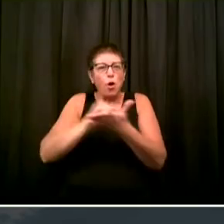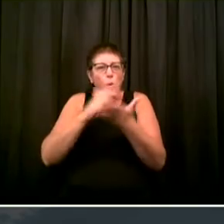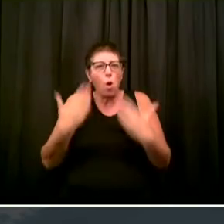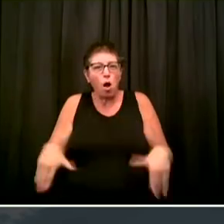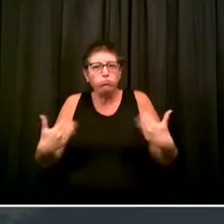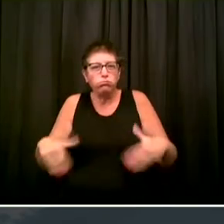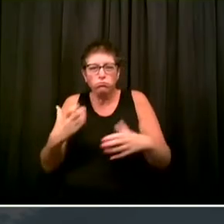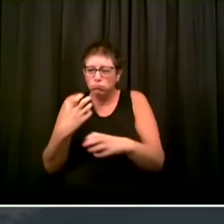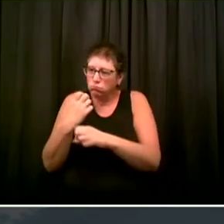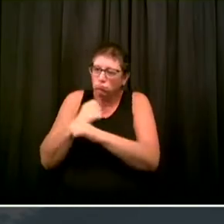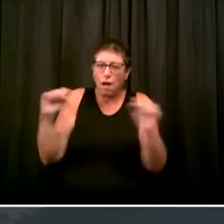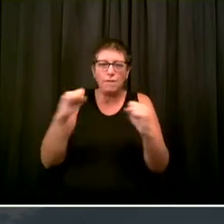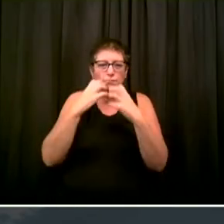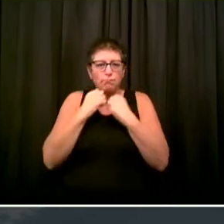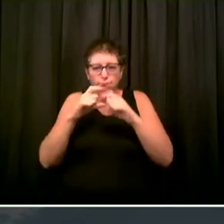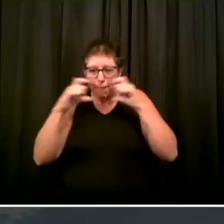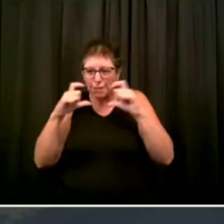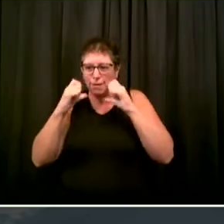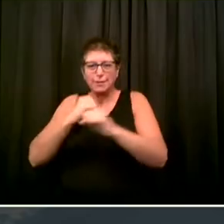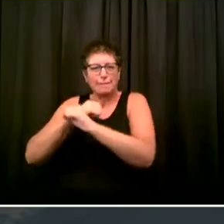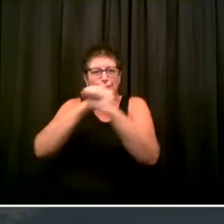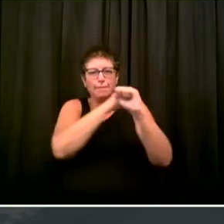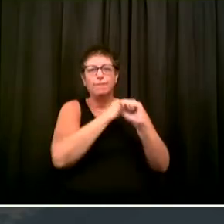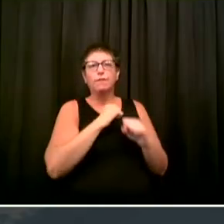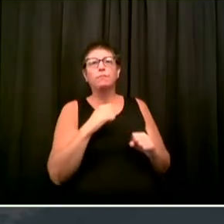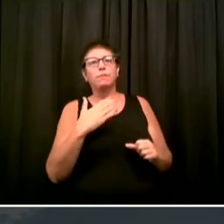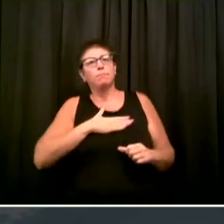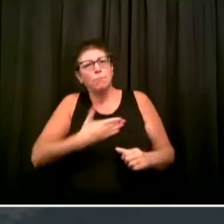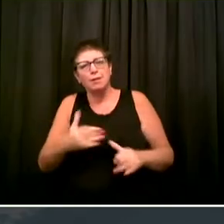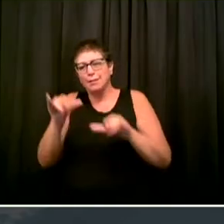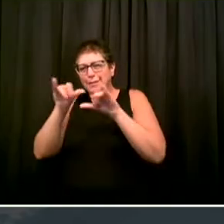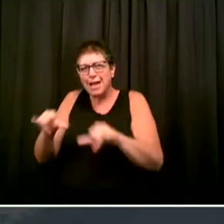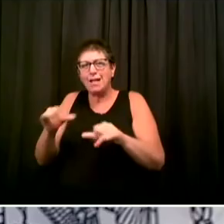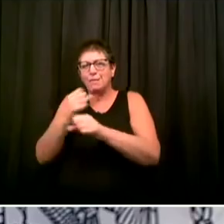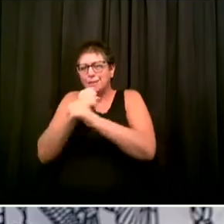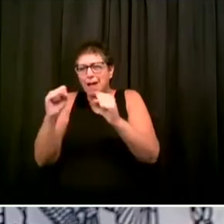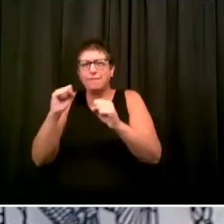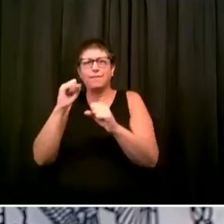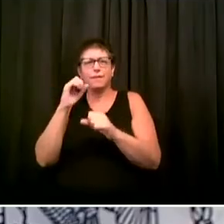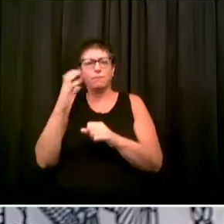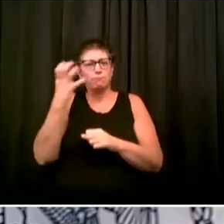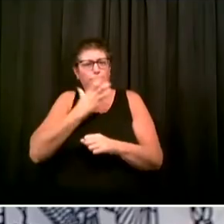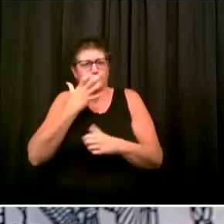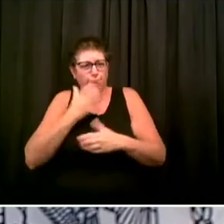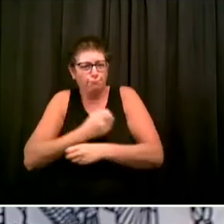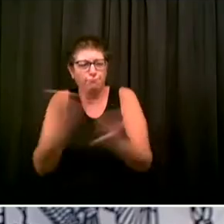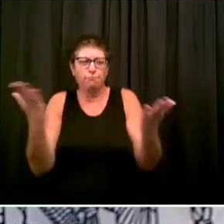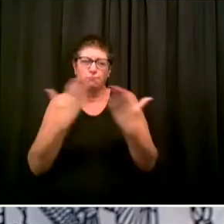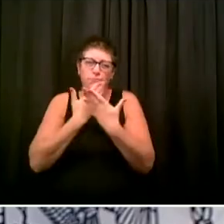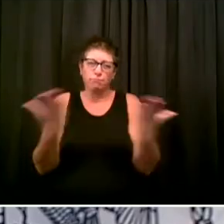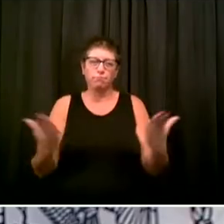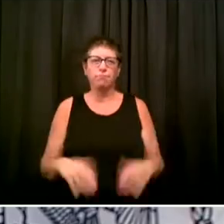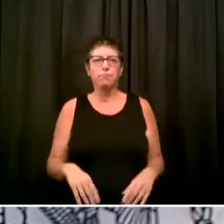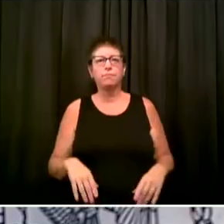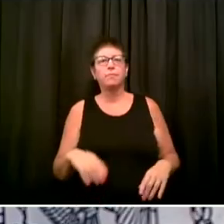PSOERN. IT IS BECAUSE OF